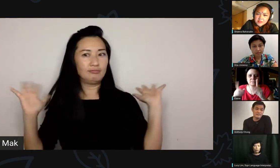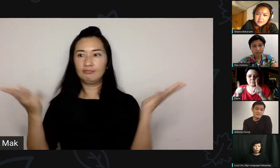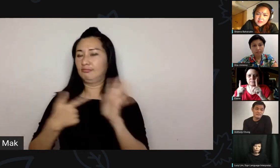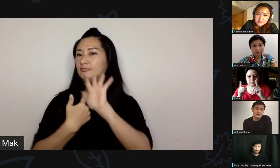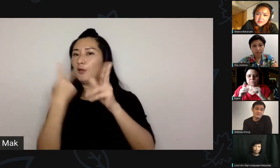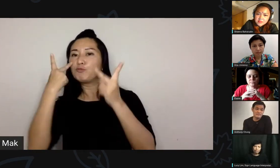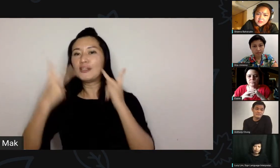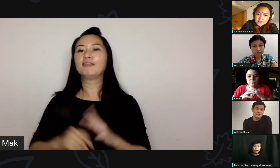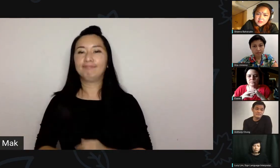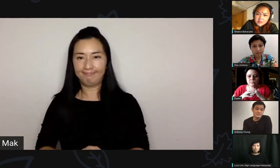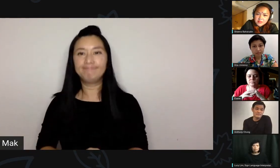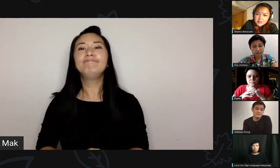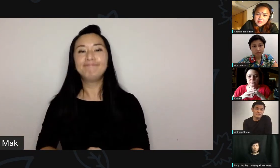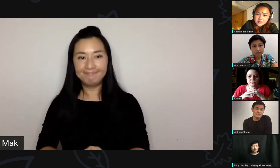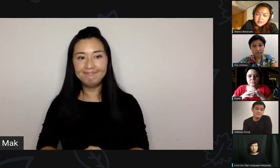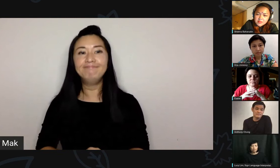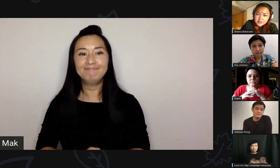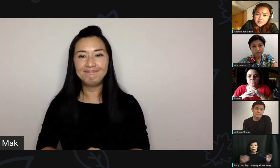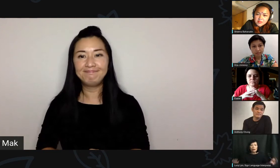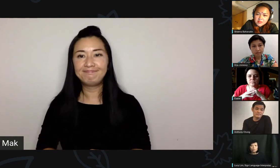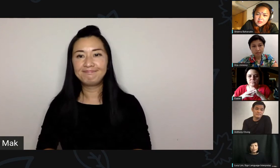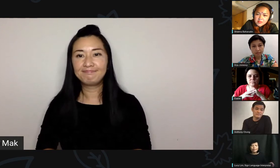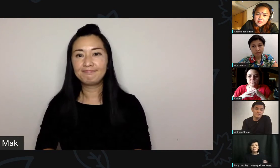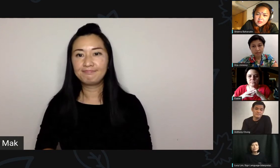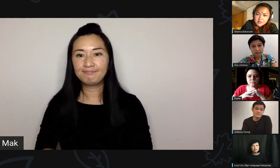What we feel? What’s around us?